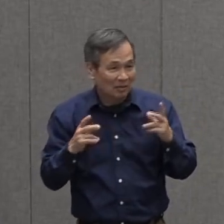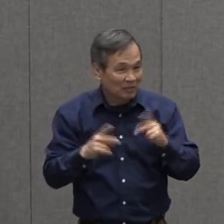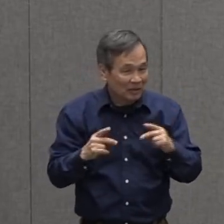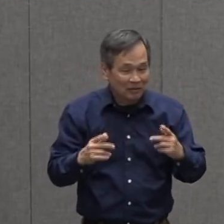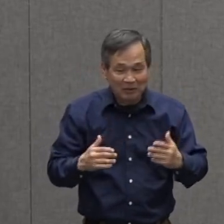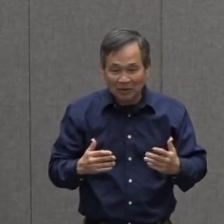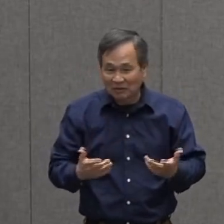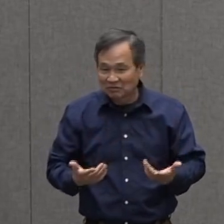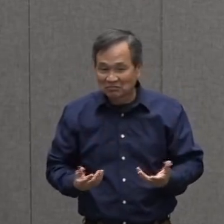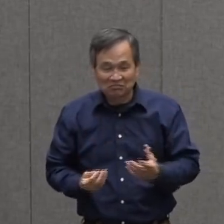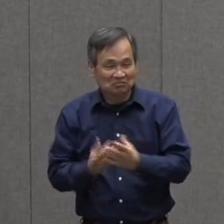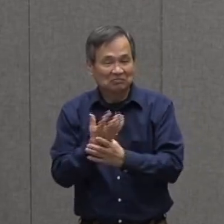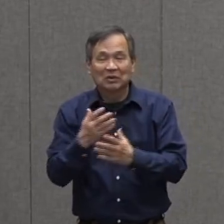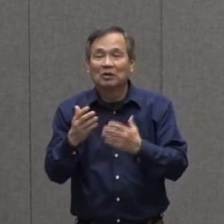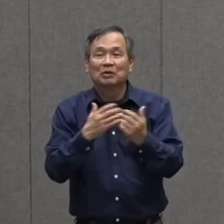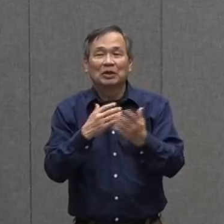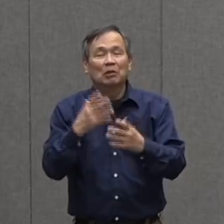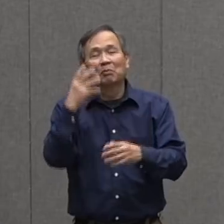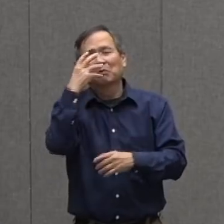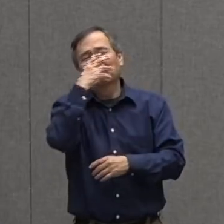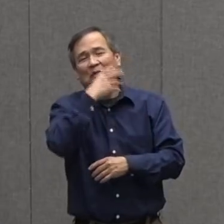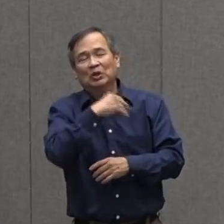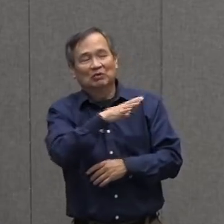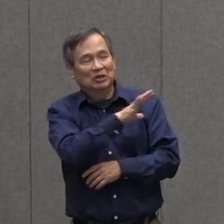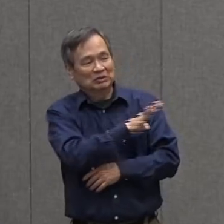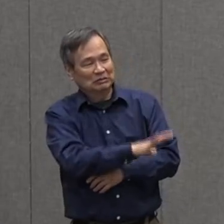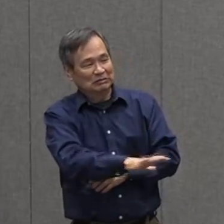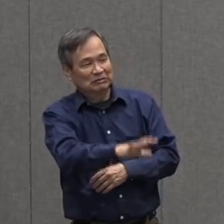Look at this beautiful environment for all these animals.